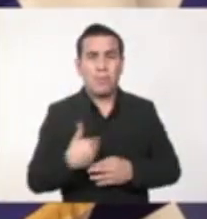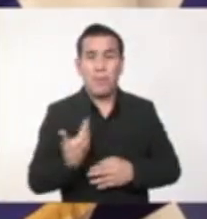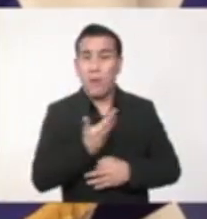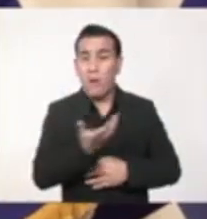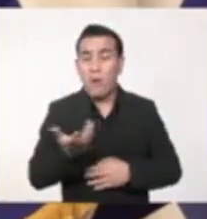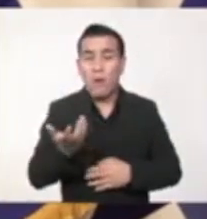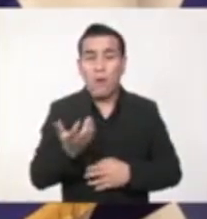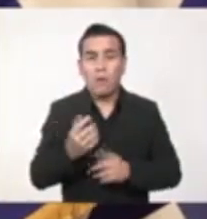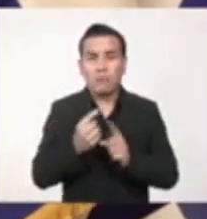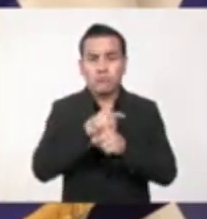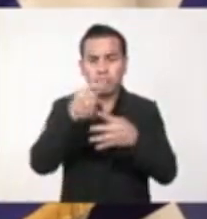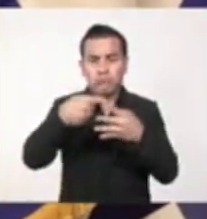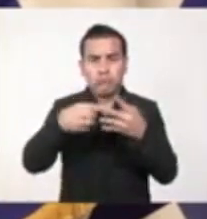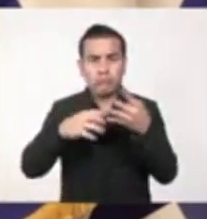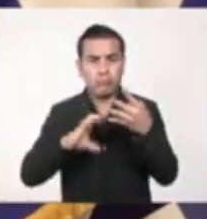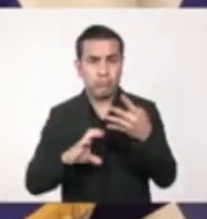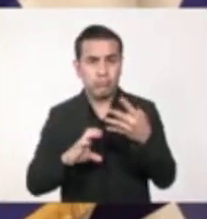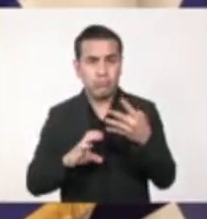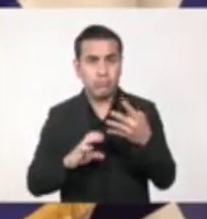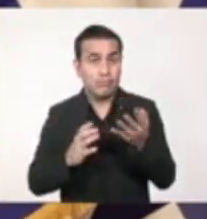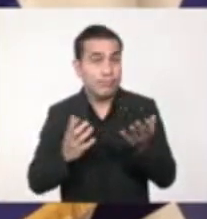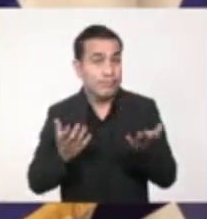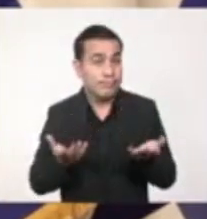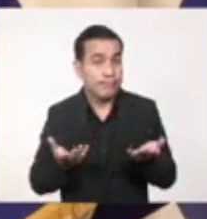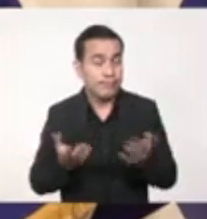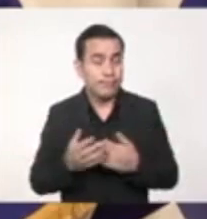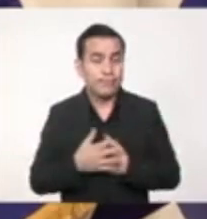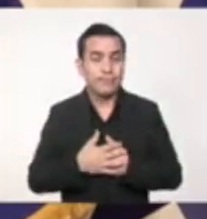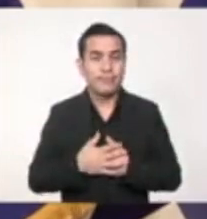put up a Democratic prosecutor?